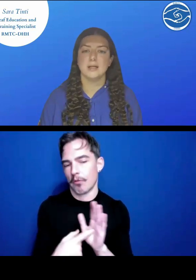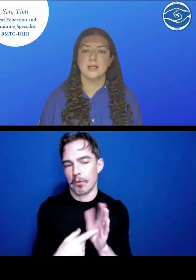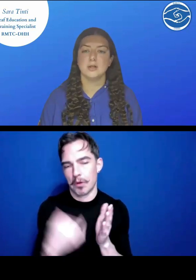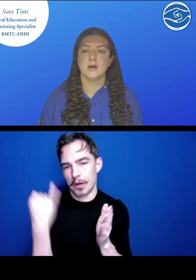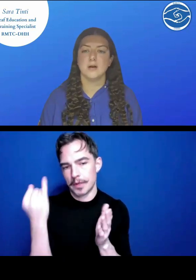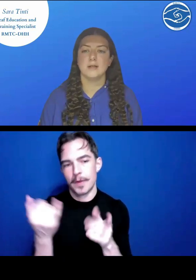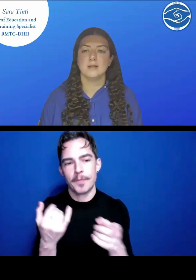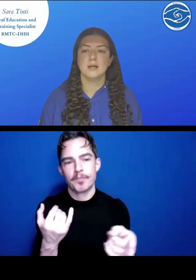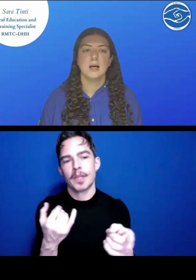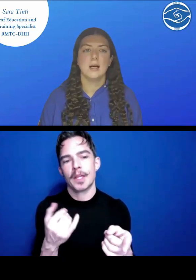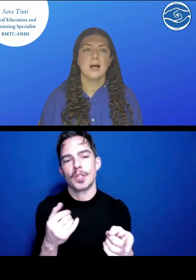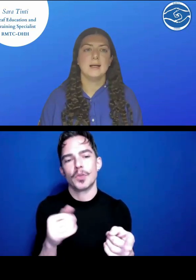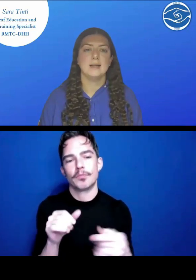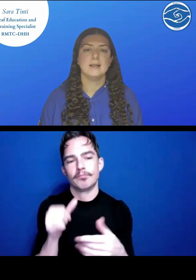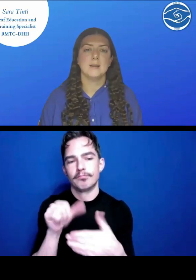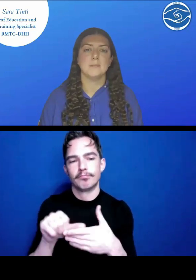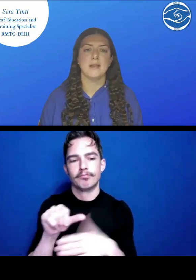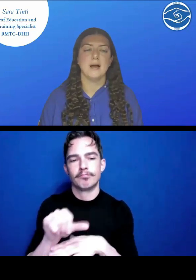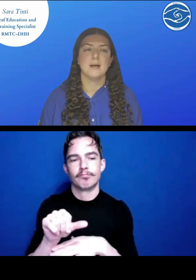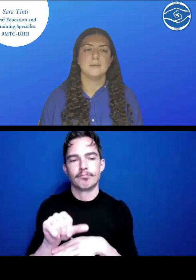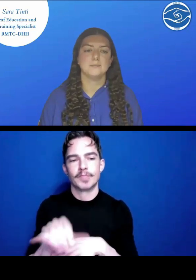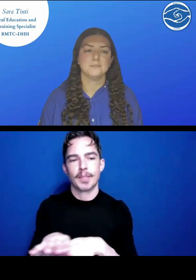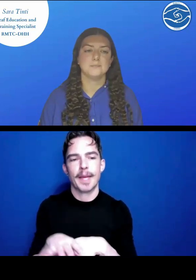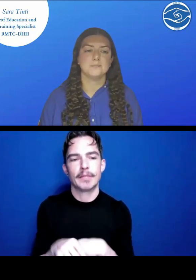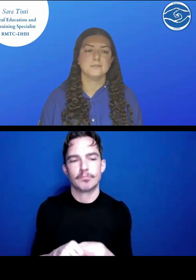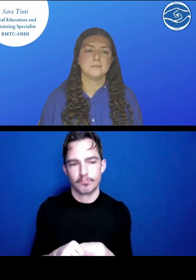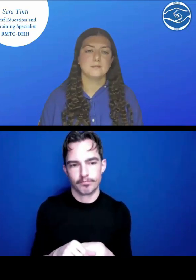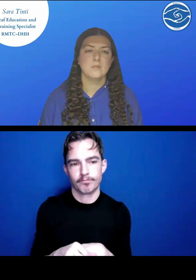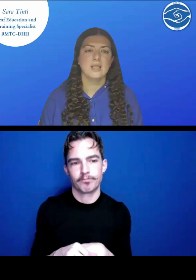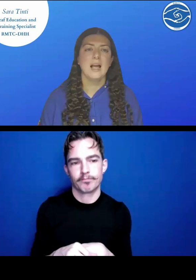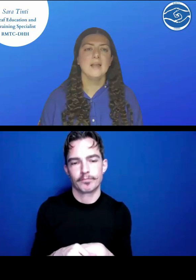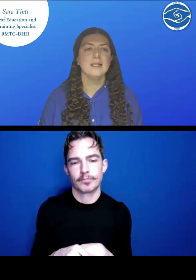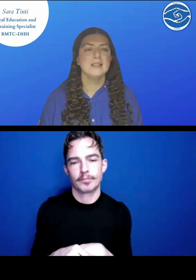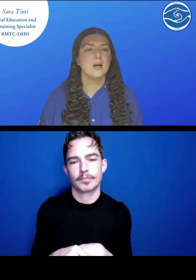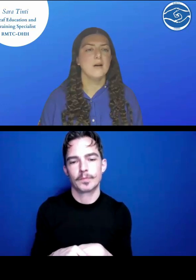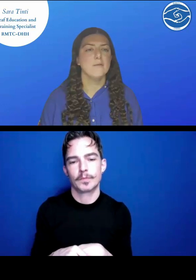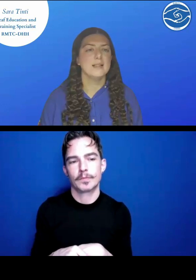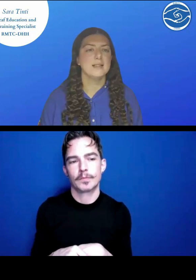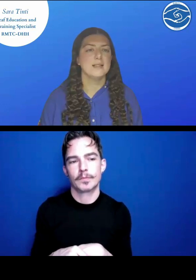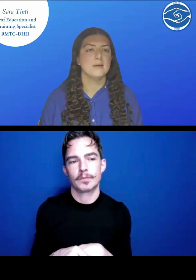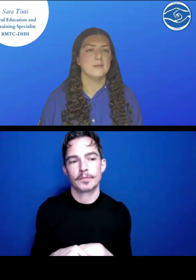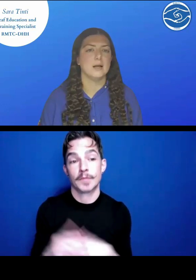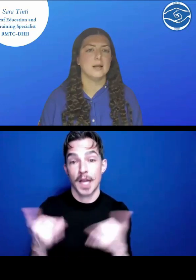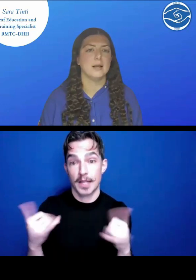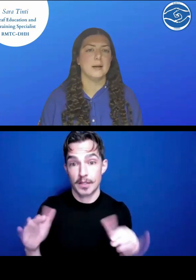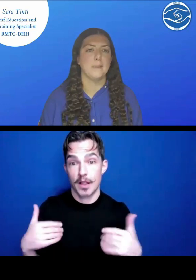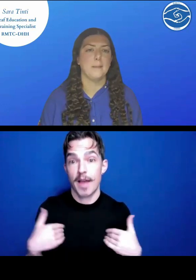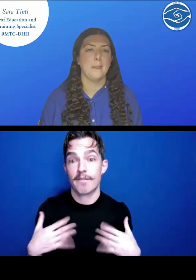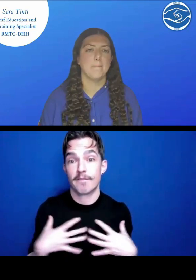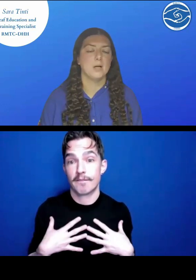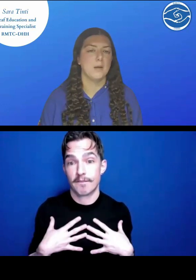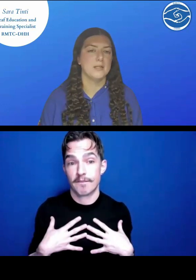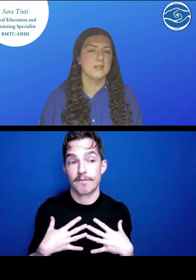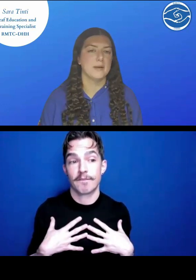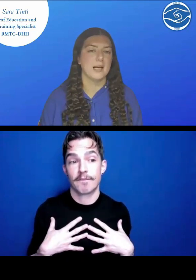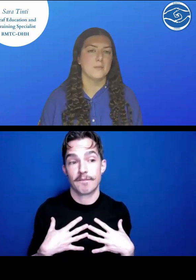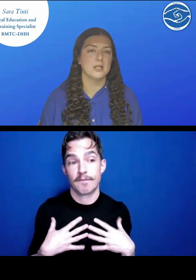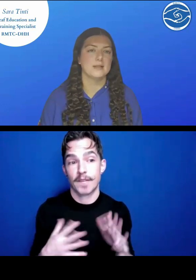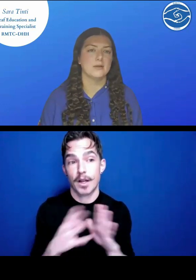the main district office. I can submit that. And then I still have my my copies of my captioning